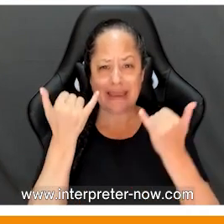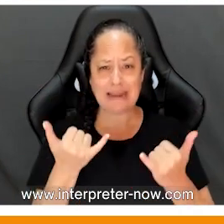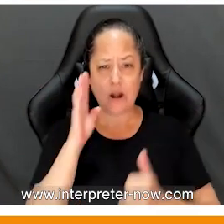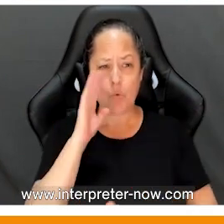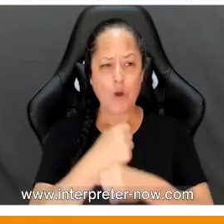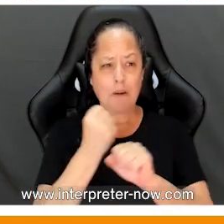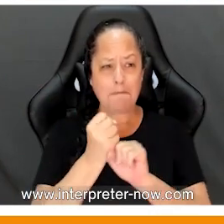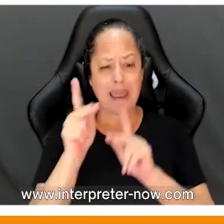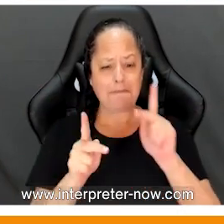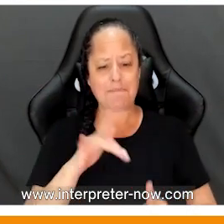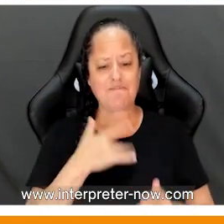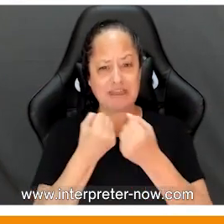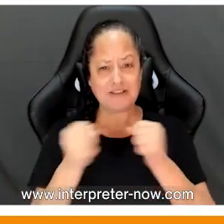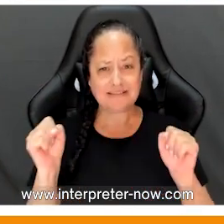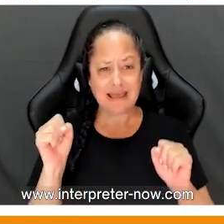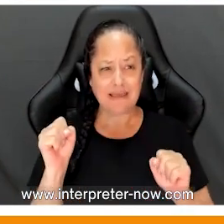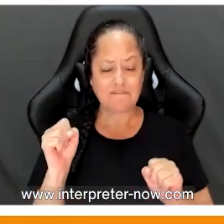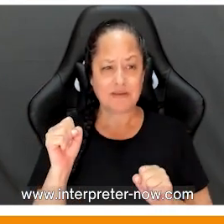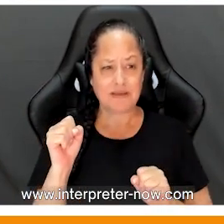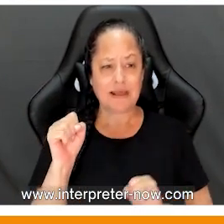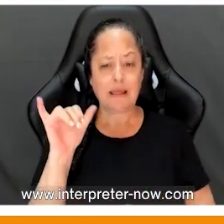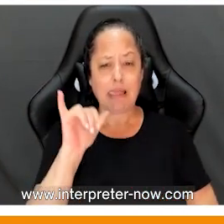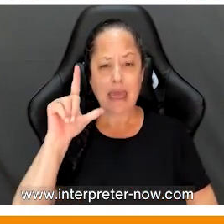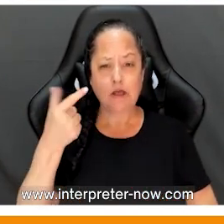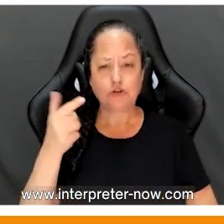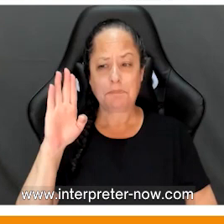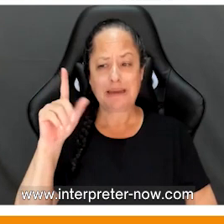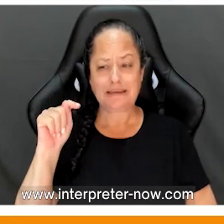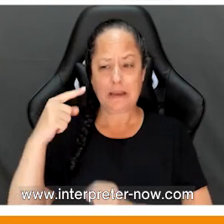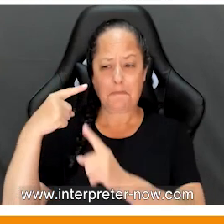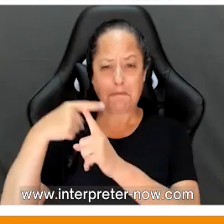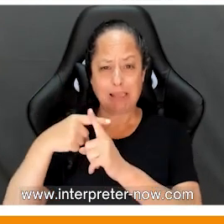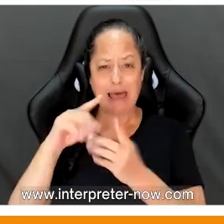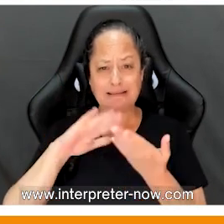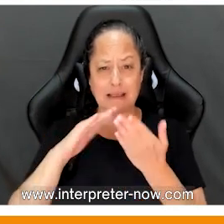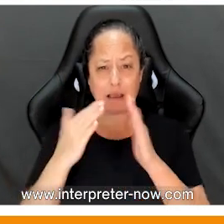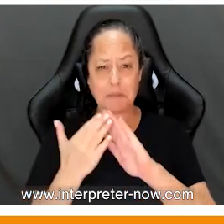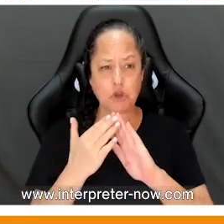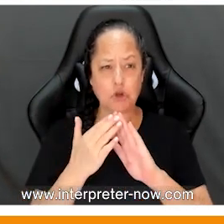If you think about LGBTQ+ community, the fact that I had to go to the Supreme Court, what,